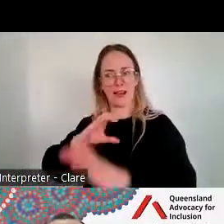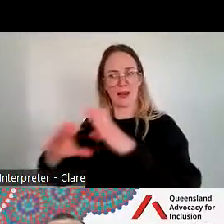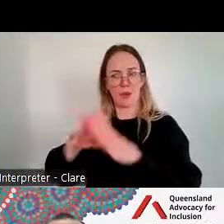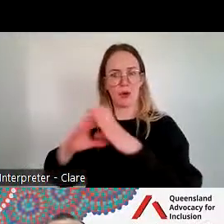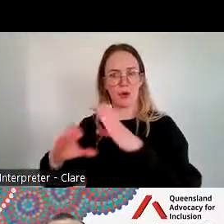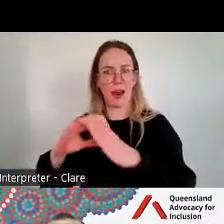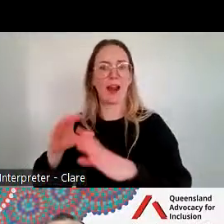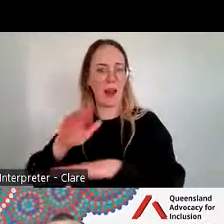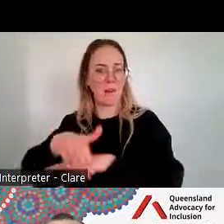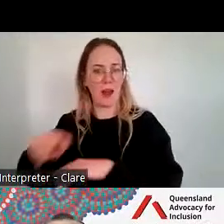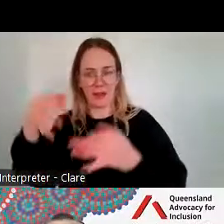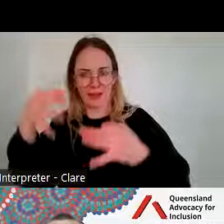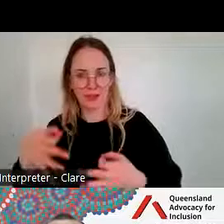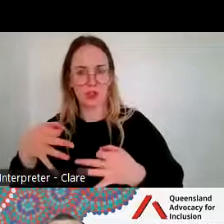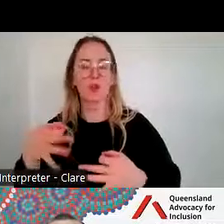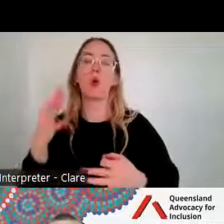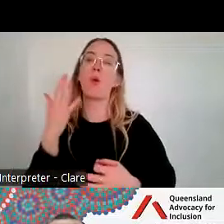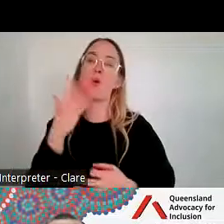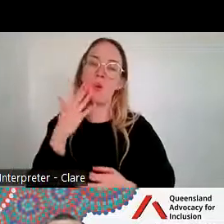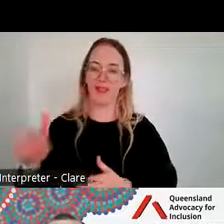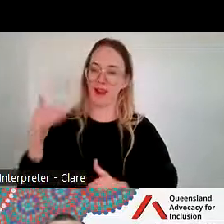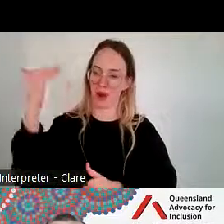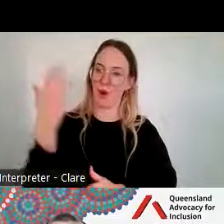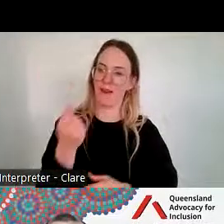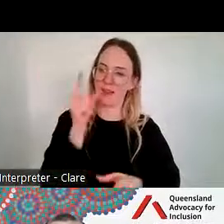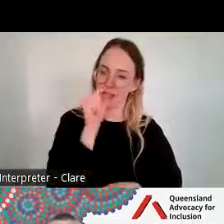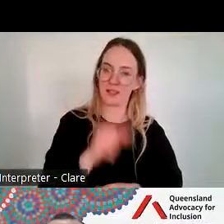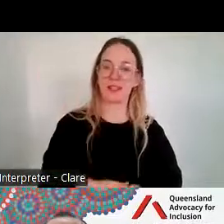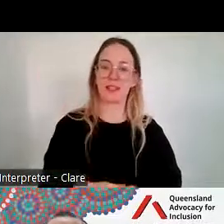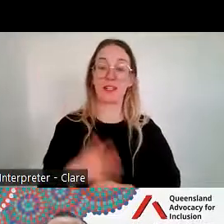When an adult has capacity, they're able to understand and retain information even if only for